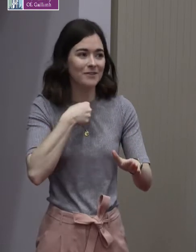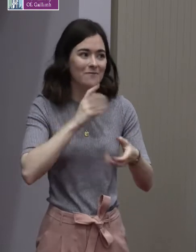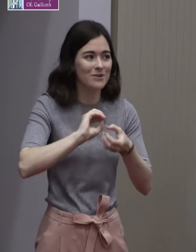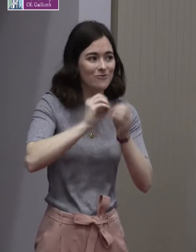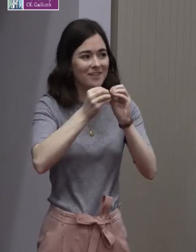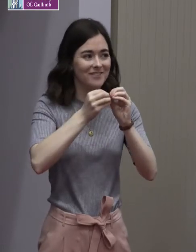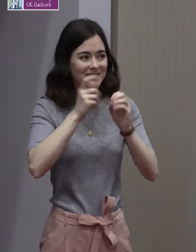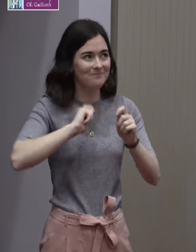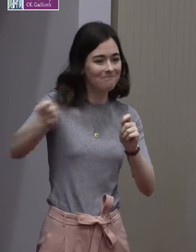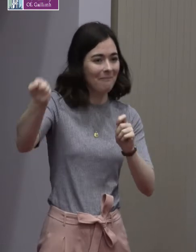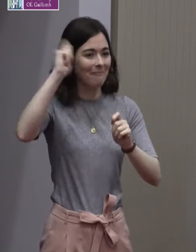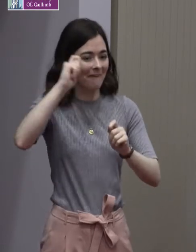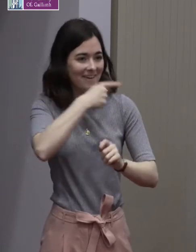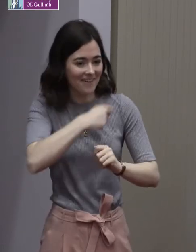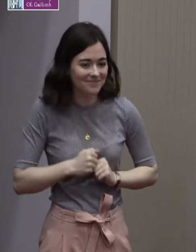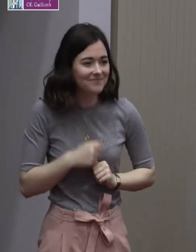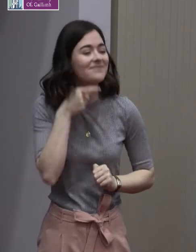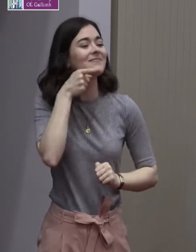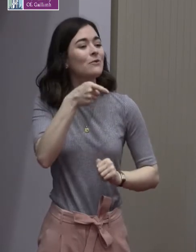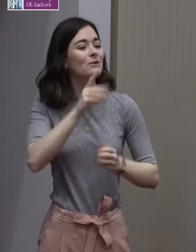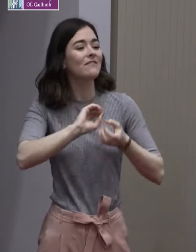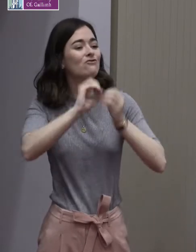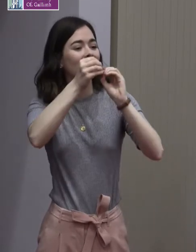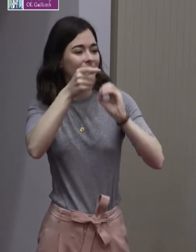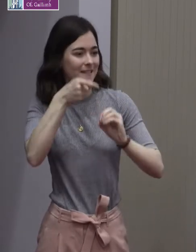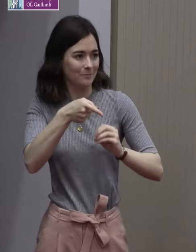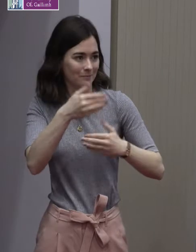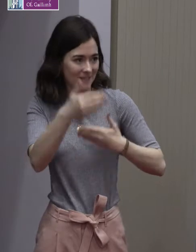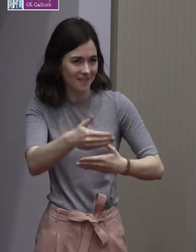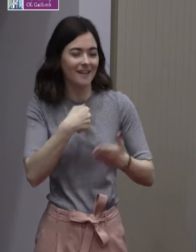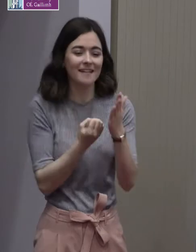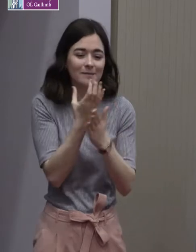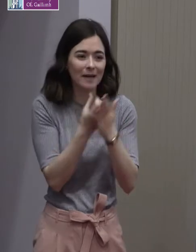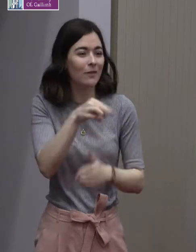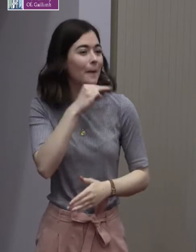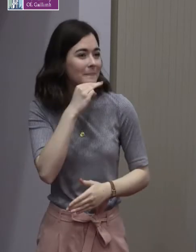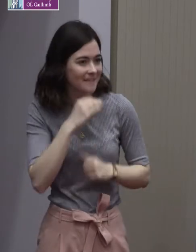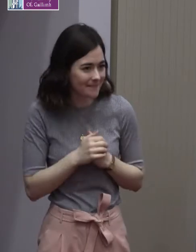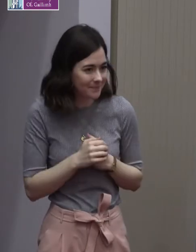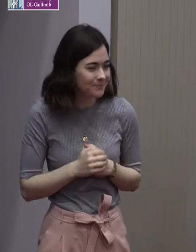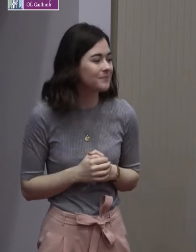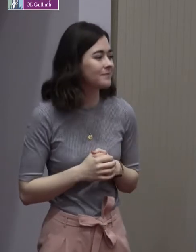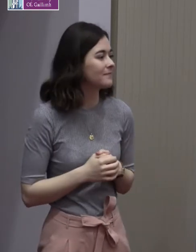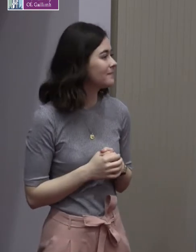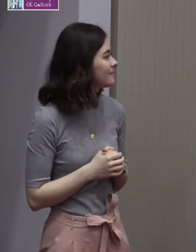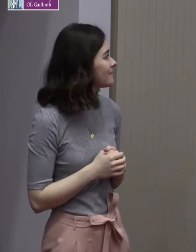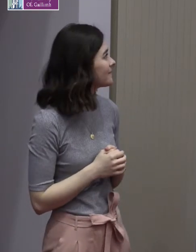I will explain what Craftivism is.